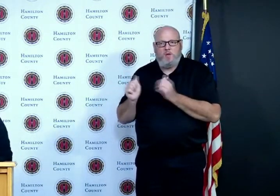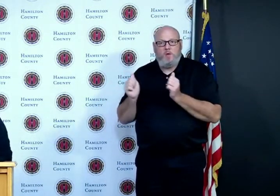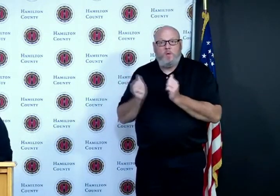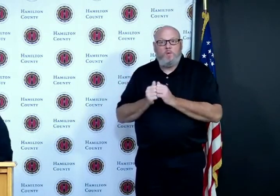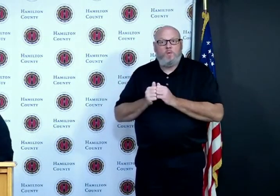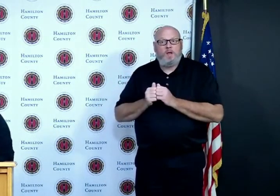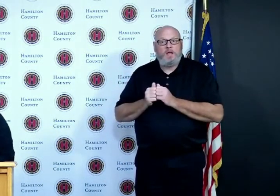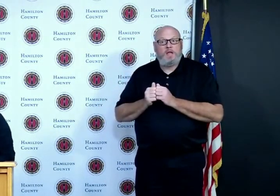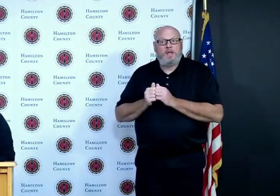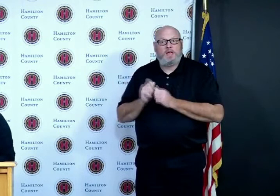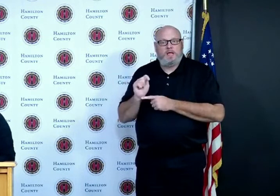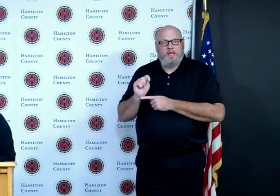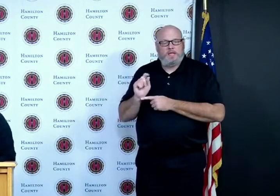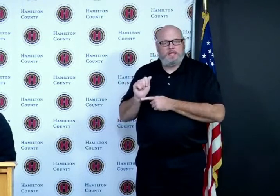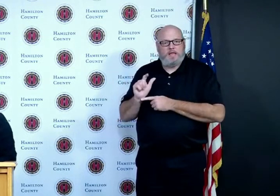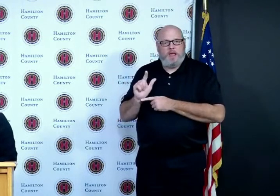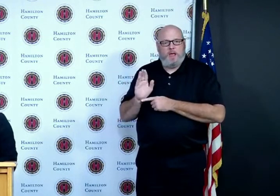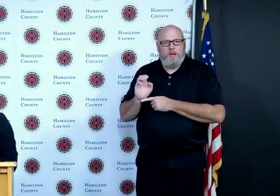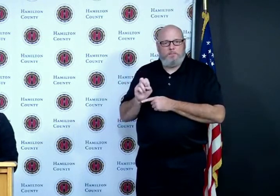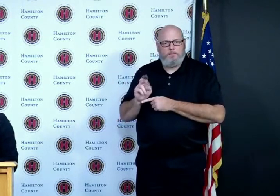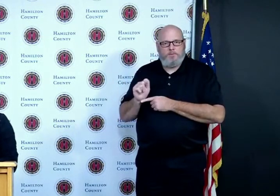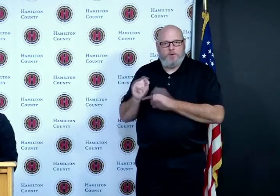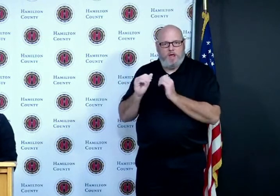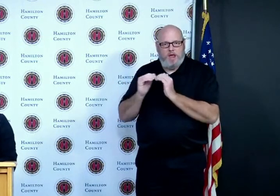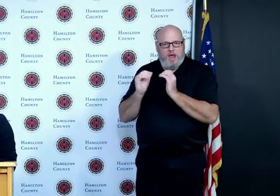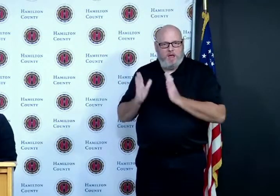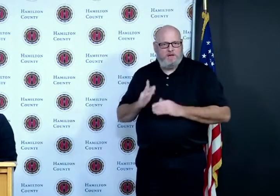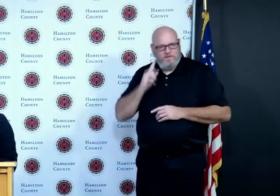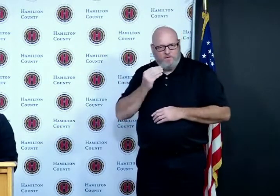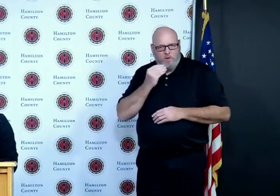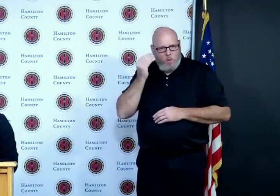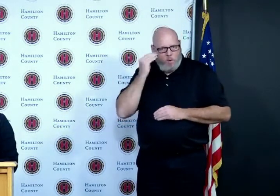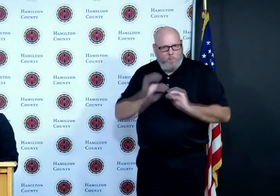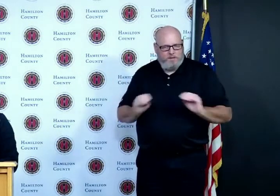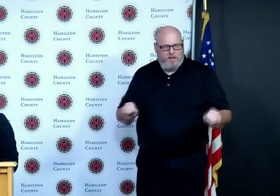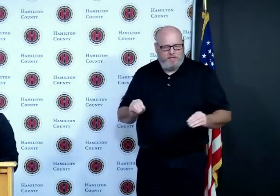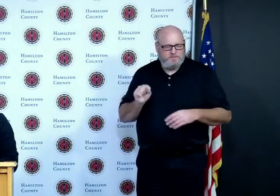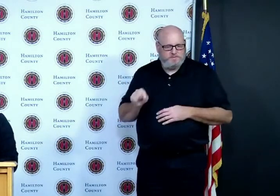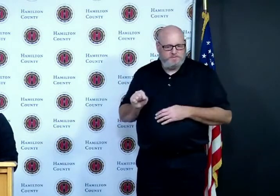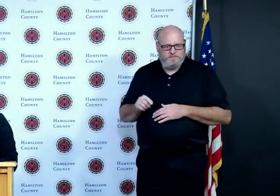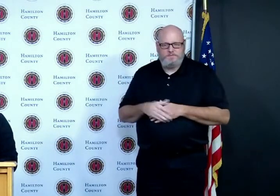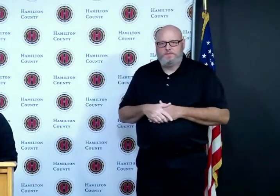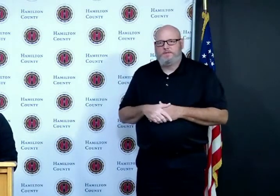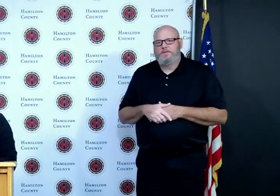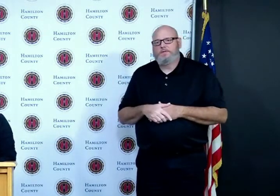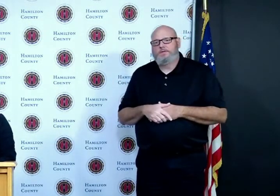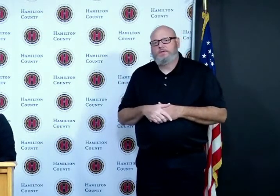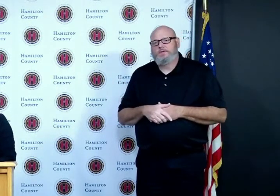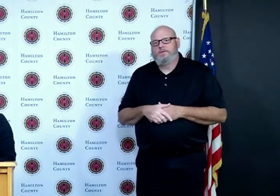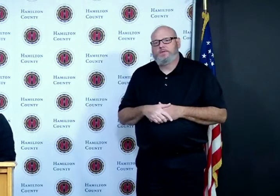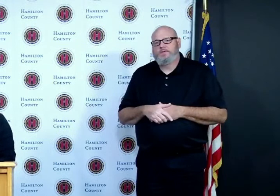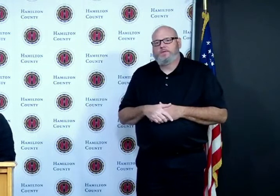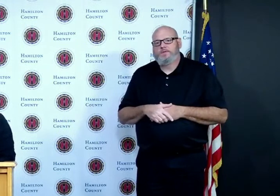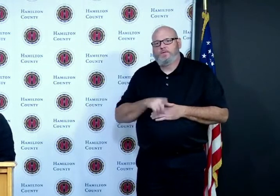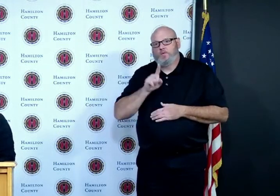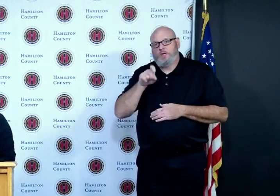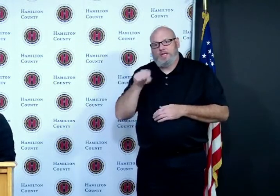that they can go to our website now and be able to get that assistance right away and we wanted to